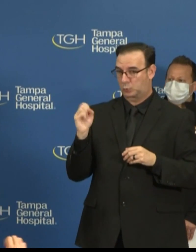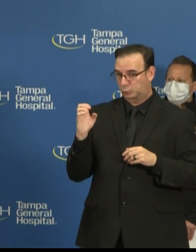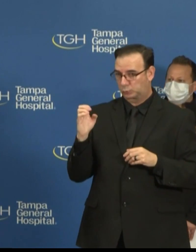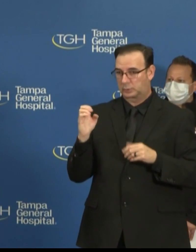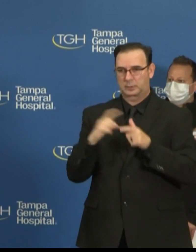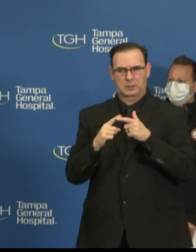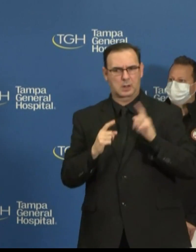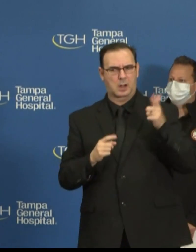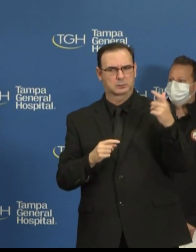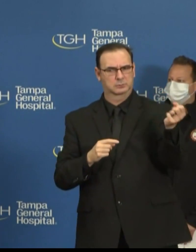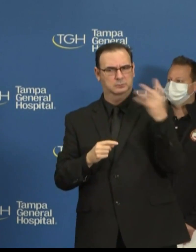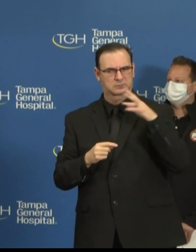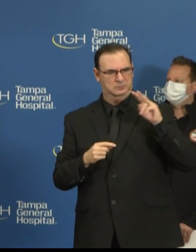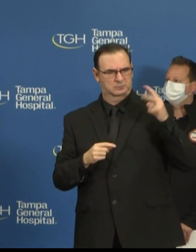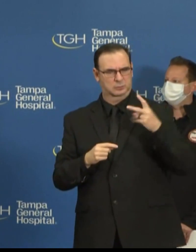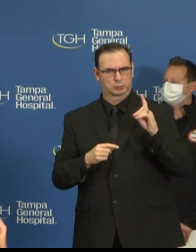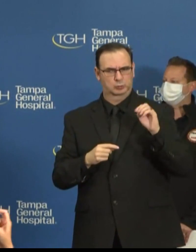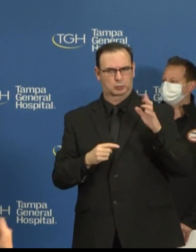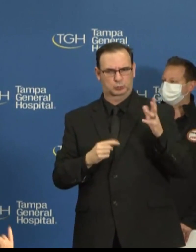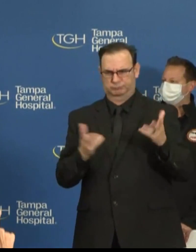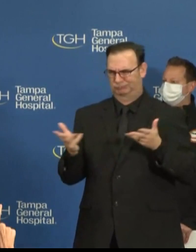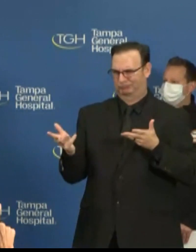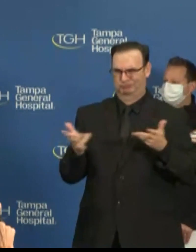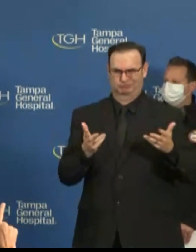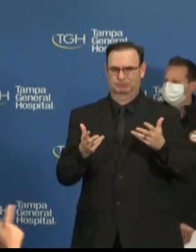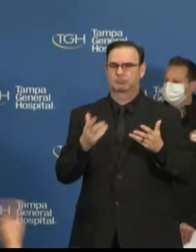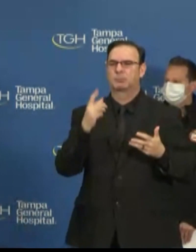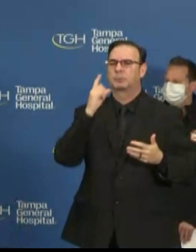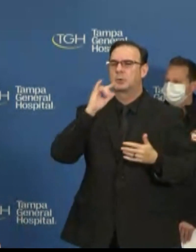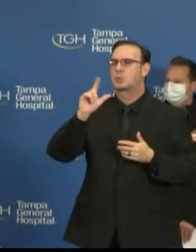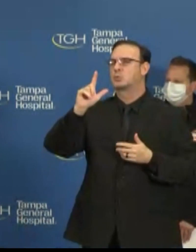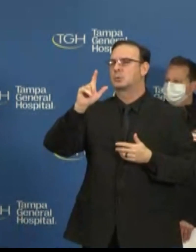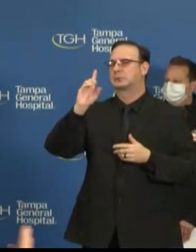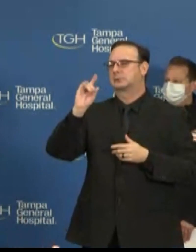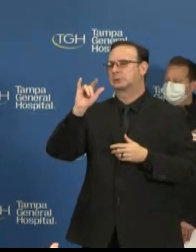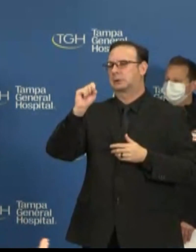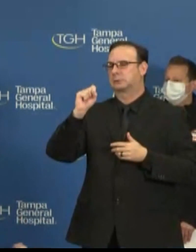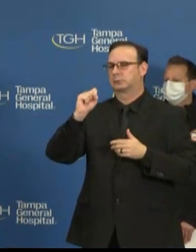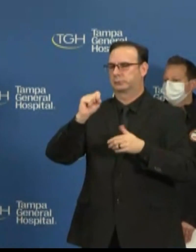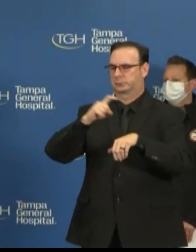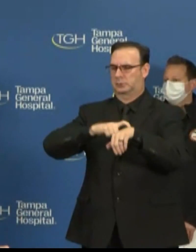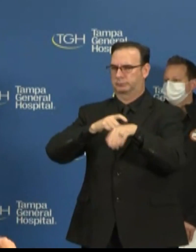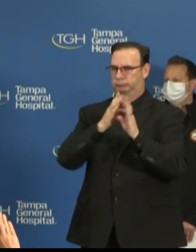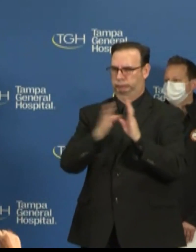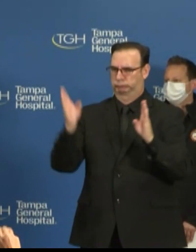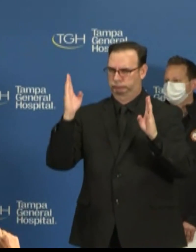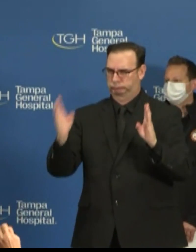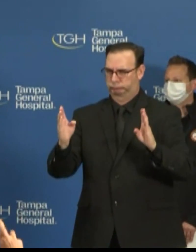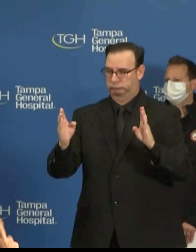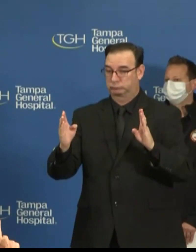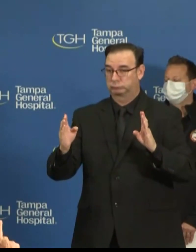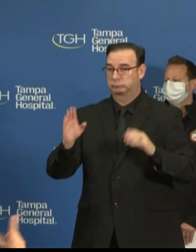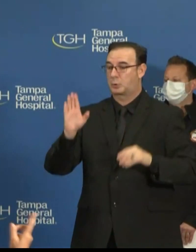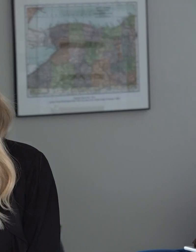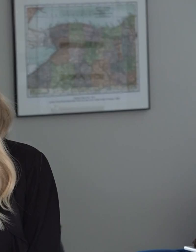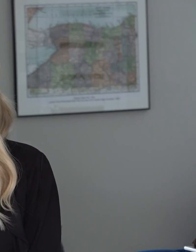THEY DIDN'T WANT TO SEND IT ALL. I THINK SMARTLY4@ BECAUSE YOU DON'T WANT TO JUST BE A THEY DIDN'T WANT TO SEND IT ALL. I THINK SMARTLY4@ BECAUSE YOU DON'T WANT TO JUST BE A FEW ALL. I THINK SMARTLY4@ BECAUSE YOU DON'T WANT TO JUST BE A FEW ALL. I THINK SMARTLY4@ BECAUSE YOU DON'T WANT TO JUST BE A FEW HUNDRED ALL. I THINK SMARTLY4@ BECAUSE YOU DON'T WANT TO JUST BE A FEW HUNDRED THOUSAND ALL. I THINK SMARTLY4@ BECAUSE YOU DON'T WANT TO JUST BE A FEW HUNDRED THOUSAND VACCINE. ALL. I THINK SMARTLY4@ BECAUSE YOU DON'T WANT TO JUST BE A FEW HUNDRED THOUSAND VACCINE. TELL YOU DON'T WANT TO JUST BE A FEW HUNDRED THOUSAND VACCINE. TELL YOU DON'T WANT TO JUST BE A FEW HUNDRED THOUSAND VACCINE. TELL SOMEONE YOU DON'T WANT TO JUST BE A FEW HUNDRED THOUSAND VACCINE. TELL SOMEONE THEY YOU DON'T WANT TO JUST BE A FEW HUNDRED THOUSAND VACCINE. TELL SOMEONE THEY CAN'T YOU DON'T WANT TO JUST BE A FEW HUNDRED THOUSAND VACCINE. TELL SOMEONE THEY CAN'T GET YOU DON'T WANT TO JUST BE A FEW HUNDRED THOUSAND VACCINE. TELL SOMEONE THEY CAN'T GET IT. YOU DON'T WANT TO JUST BE A FEW HUNDRED THOUSAND VACCINE. TELL SOMEONE THEY CAN'T GET IT. SO HUNDRED THOUSAND VACCINE. TELL SOMEONE THEY CAN'T GET IT. SO HUNDRED THOUSAND VACCINE. TELL SOMEONE THEY CAN'T GET IT. SO YOU'RE HUNDRED THOUSAND VACCINE. TELL SOMEONE THEY CAN'T GET IT. SO YOU'RE GONNA HUNDRED THOUSAND VACCINE. TELL SOMEONE THEY CAN'T GET IT. SO YOU'RE GONNA USE HUNDRED THOUSAND VACCINE. TELL SOMEONE THEY CAN'T GET IT. SO YOU'RE GONNA USE THAT. HUNDRED THOUSAND VACCINE. TELL SOMEONE THEY CAN'T GET IT. SO YOU'RE GONNA USE THAT. AND HUNDRED THOUSAND VACCINE. TELL SOMEONE THEY CAN'T GET IT. SO YOU'RE GONNA USE THAT. AND THEN SOMEONE THEY CAN'T GET IT. SO YOU'RE GONNA USE THAT. AND THEN SOMEONE THEY CAN'T GET IT. SO YOU'RE GONNA USE THAT. AND THEN WHEN SOMEONE THEY CAN'T GET IT. SO YOU'RE GONNA USE THAT. AND THEN WHEN IT'S SOMEONE THEY CAN'T GET IT. SO YOU'RE GONNA USE THAT. AND THEN WHEN IT'S TIME SOMEONE THEY CAN'T GET IT. SO YOU'RE GONNA USE THAT. AND THEN WHEN IT'S TIME FOR SOMEONE THEY CAN'T GET IT. SO YOU'RE GONNA USE THAT. AND THEN WHEN IT'S TIME FOR THE SOMEONE THEY CAN'T GET IT. SO YOU'RE GONNA USE THAT. AND THEN WHEN IT'S TIME FOR THE BOOSTER YOU'RE GONNA USE THAT. AND THEN WHEN IT'S TIME FOR THE BOOSTER YOU'RE GONNA USE THAT. AND THEN WHEN IT'S TIME FOR THE BOOSTER 21 YOU'RE GONNA USE THAT. AND THEN WHEN IT'S TIME FOR THE BOOSTER 21 DAYS, YOU'RE GONNA USE THAT. AND THEN WHEN IT'S TIME FOR THE BOOSTER 21 DAYS, THOSE